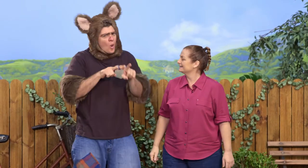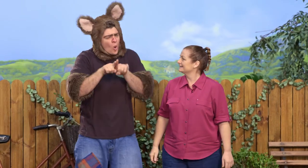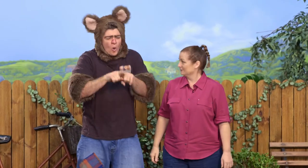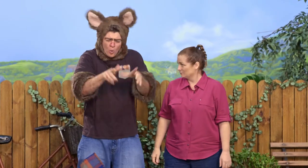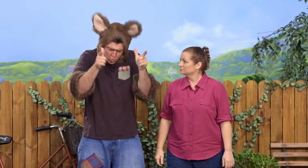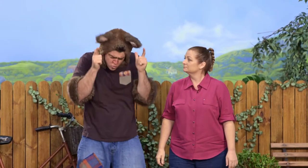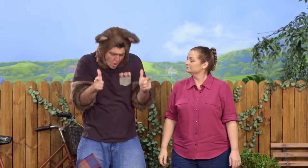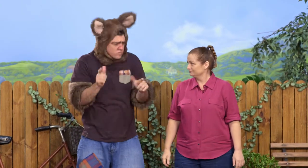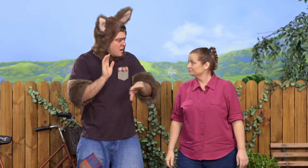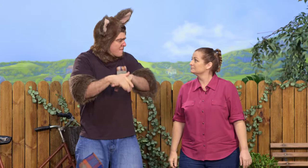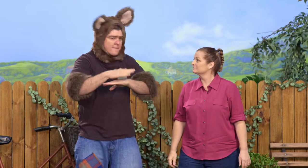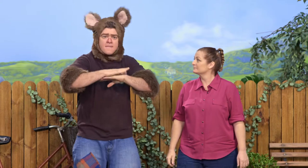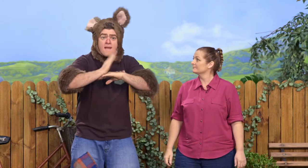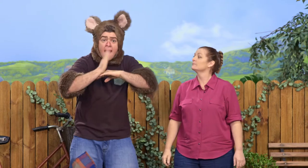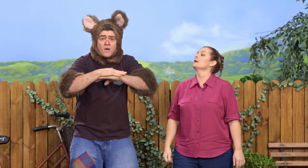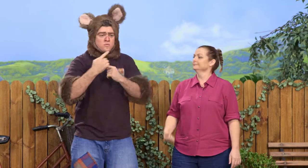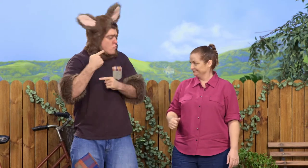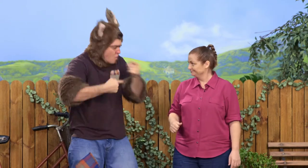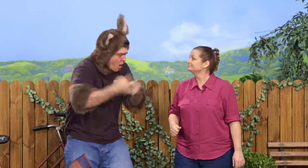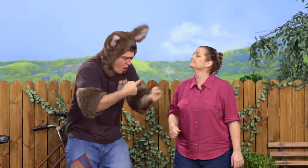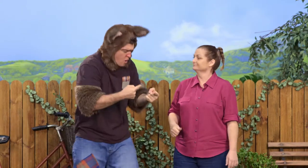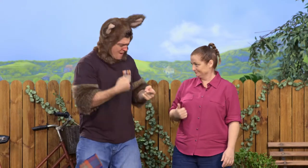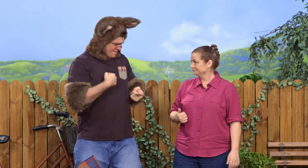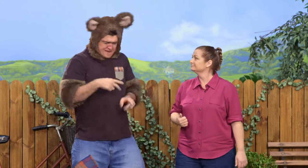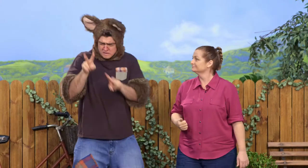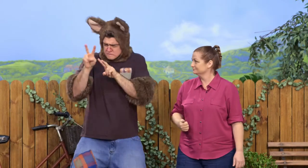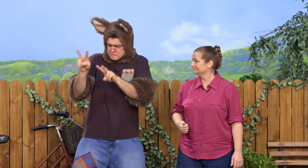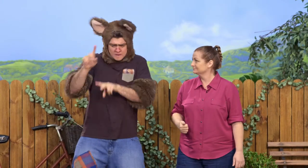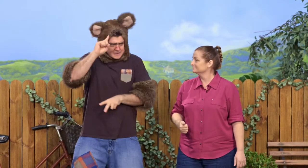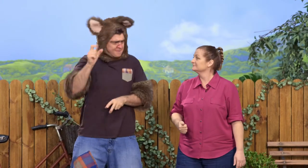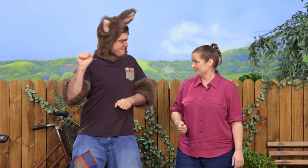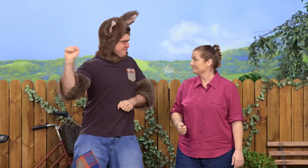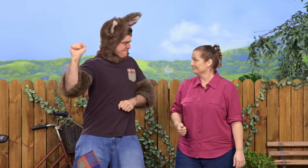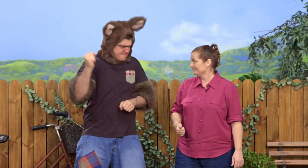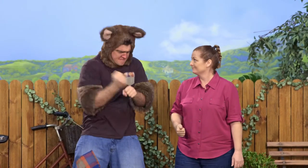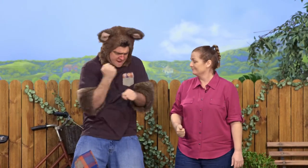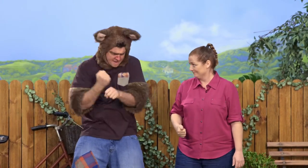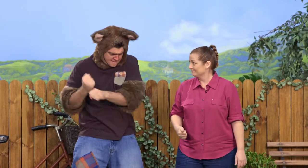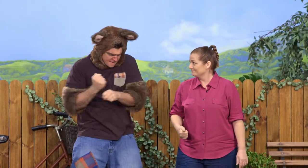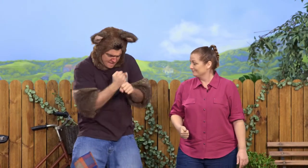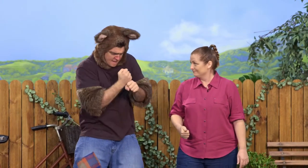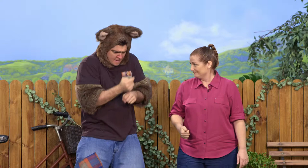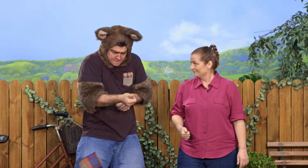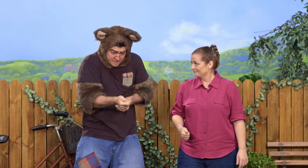Well, I've learnt so much about levers and the ball rolling from seeing Skip's marble run. His is so good.